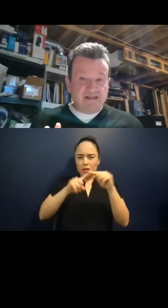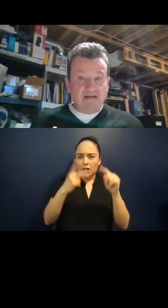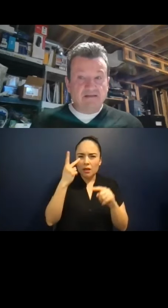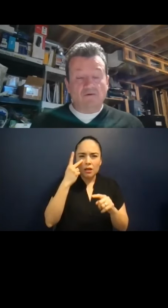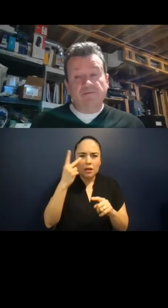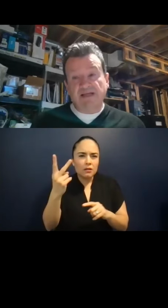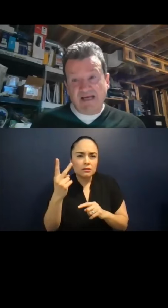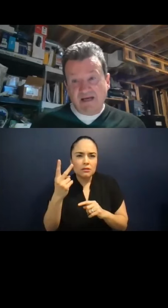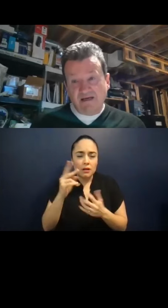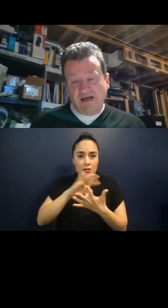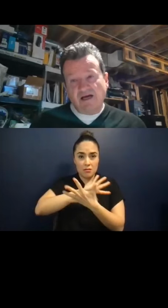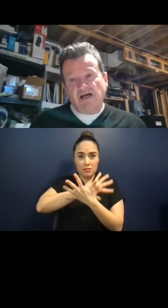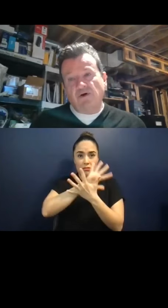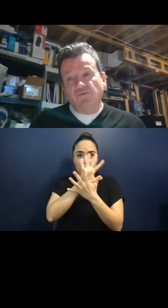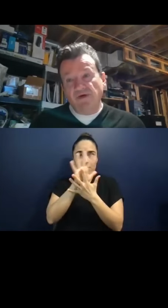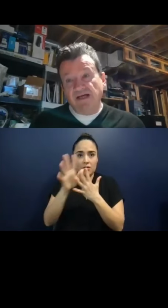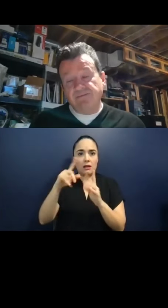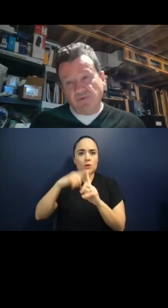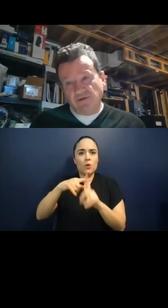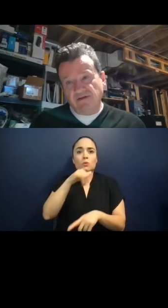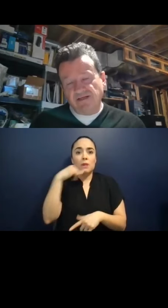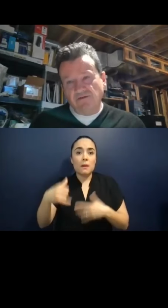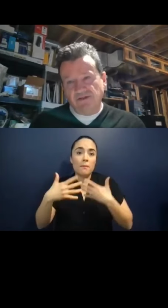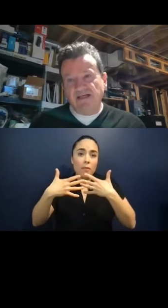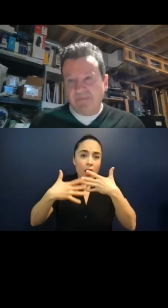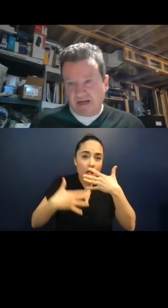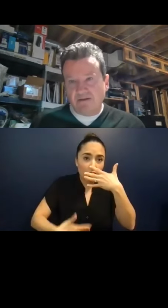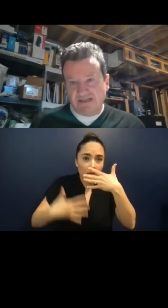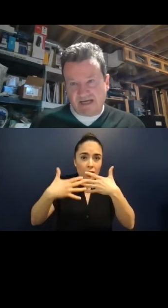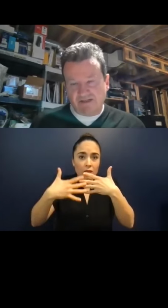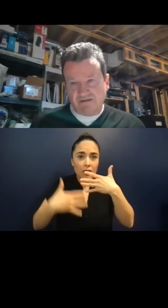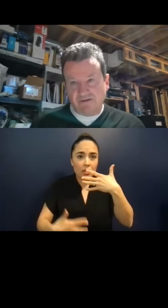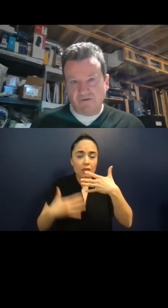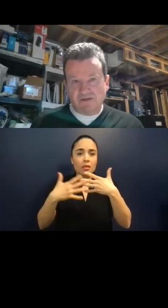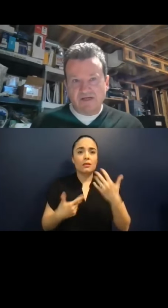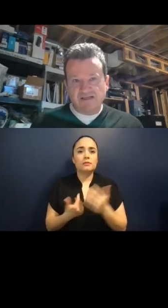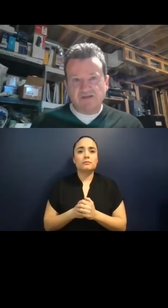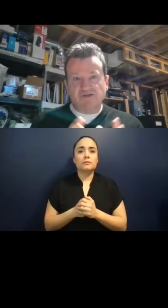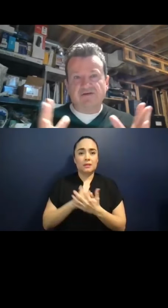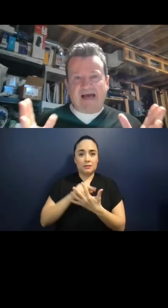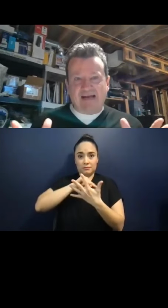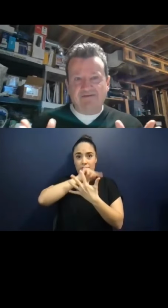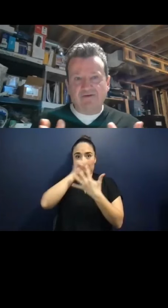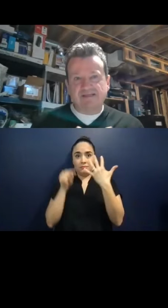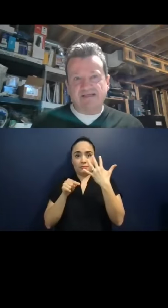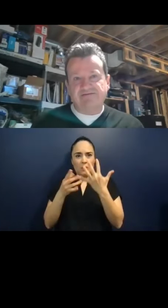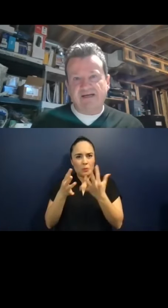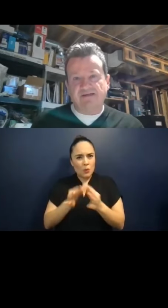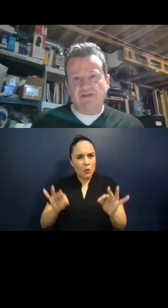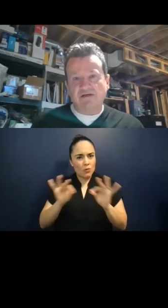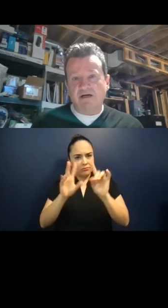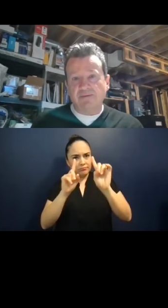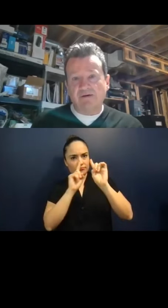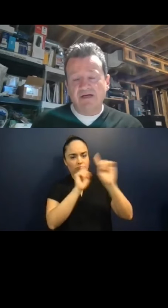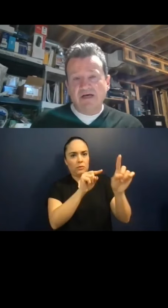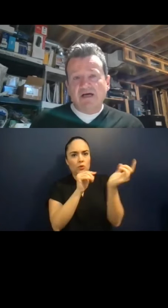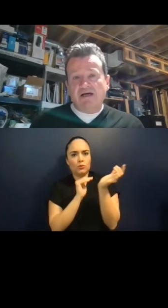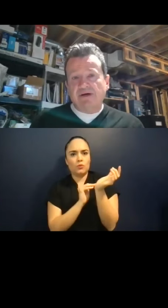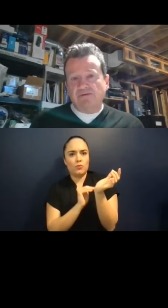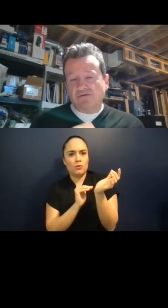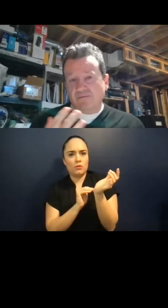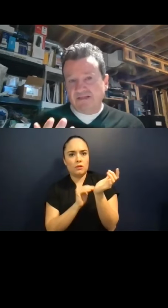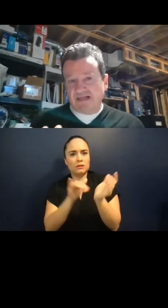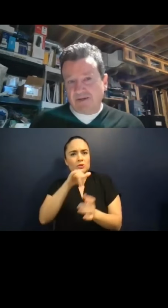like sudden or worsening types of headaches .